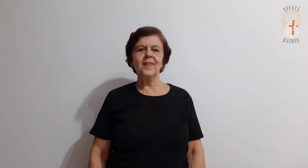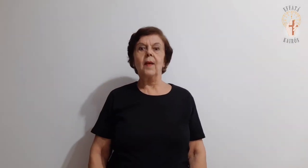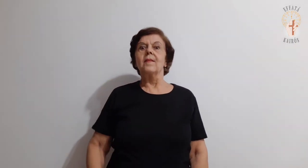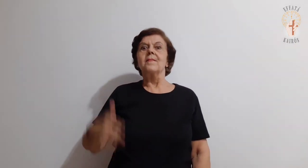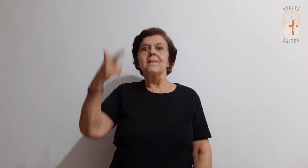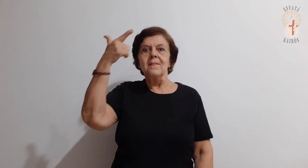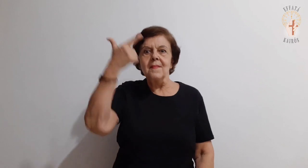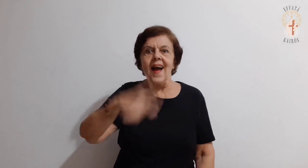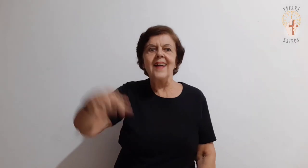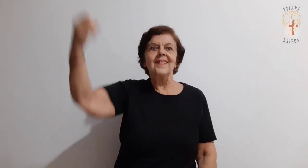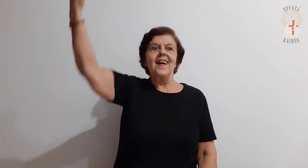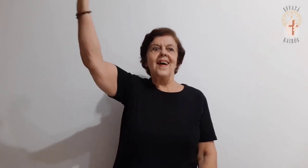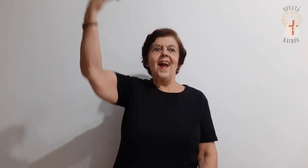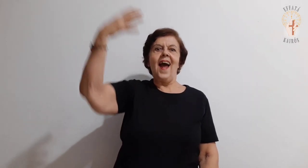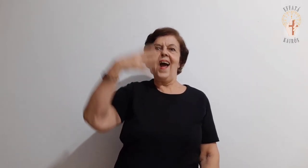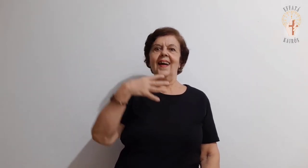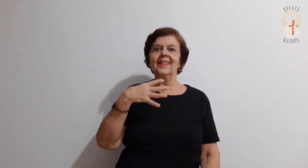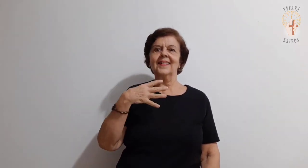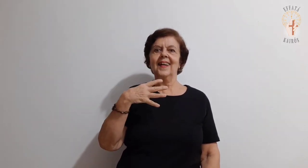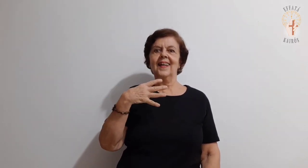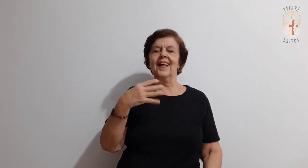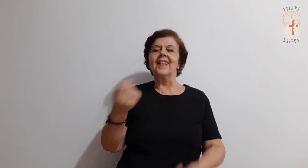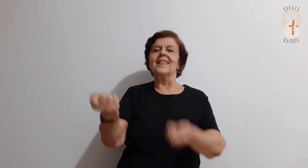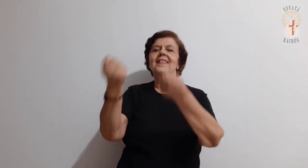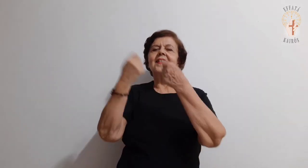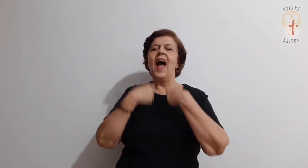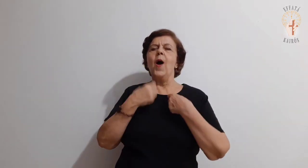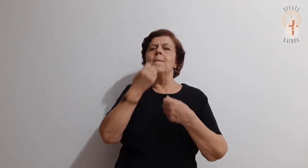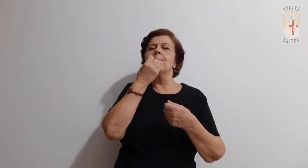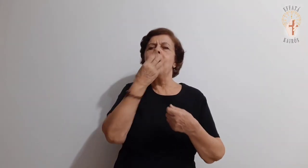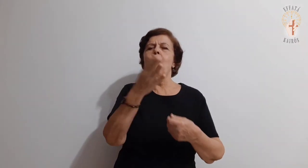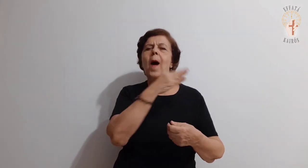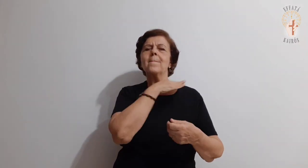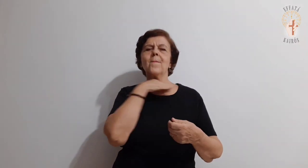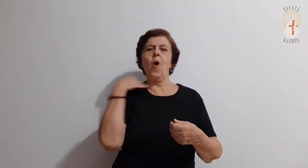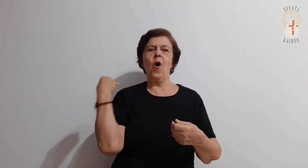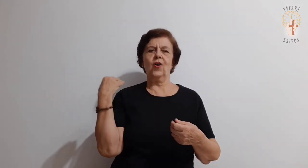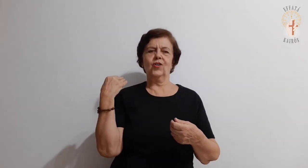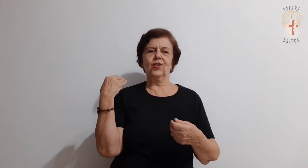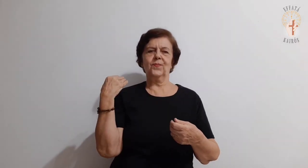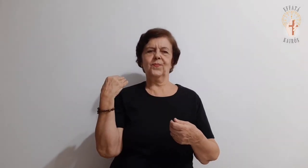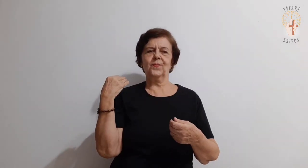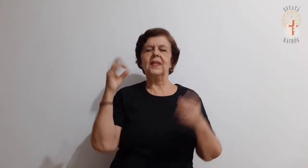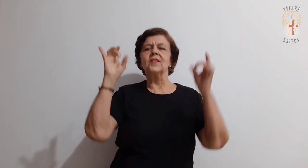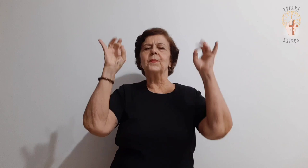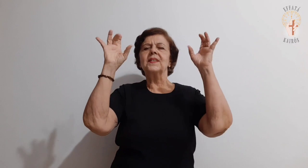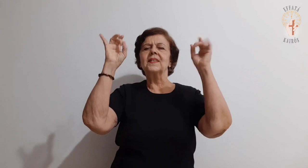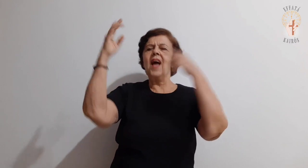we attained the grace of a good death and